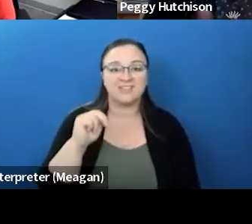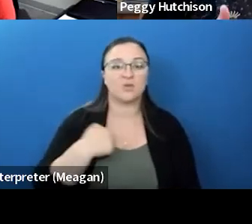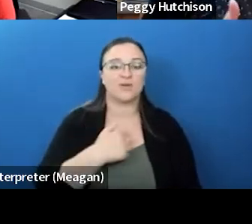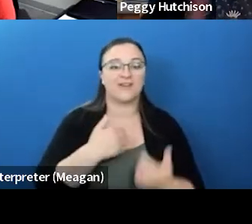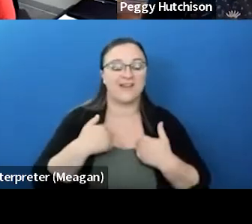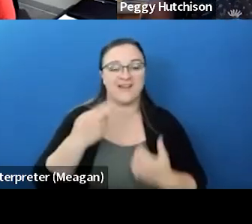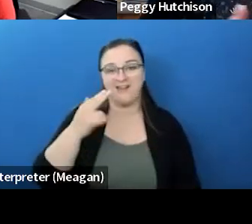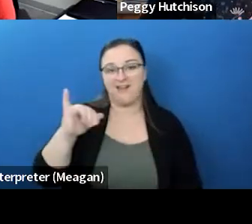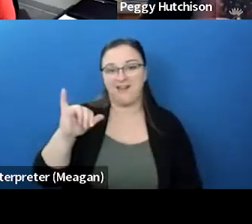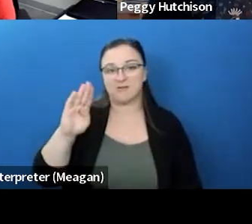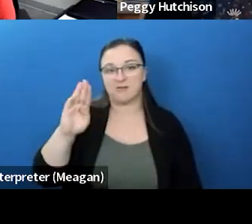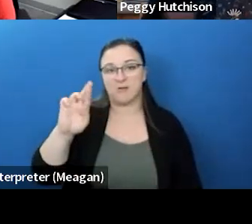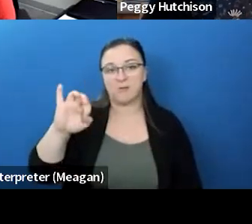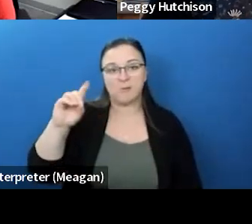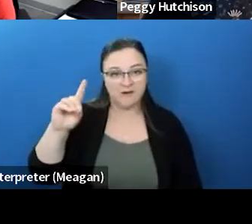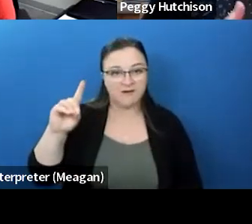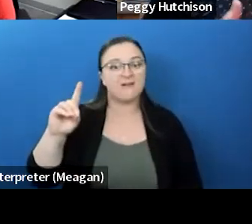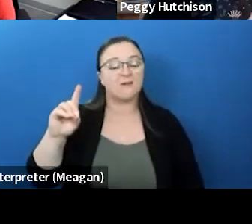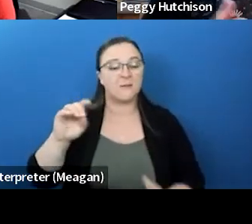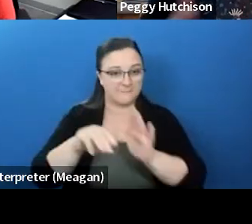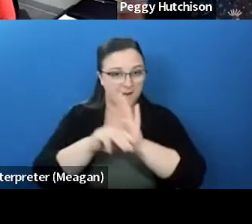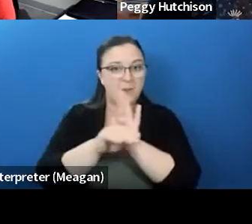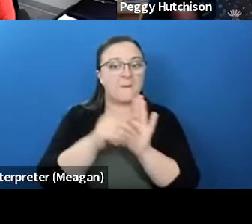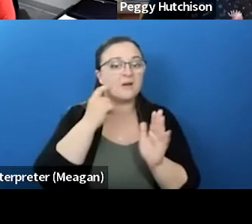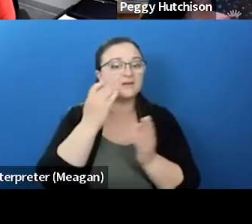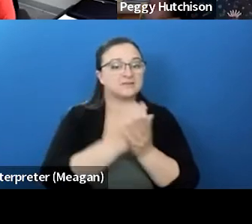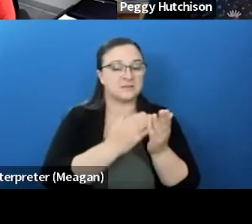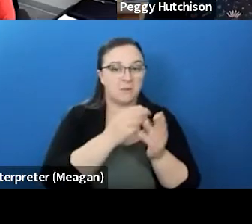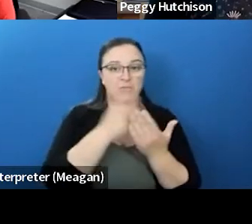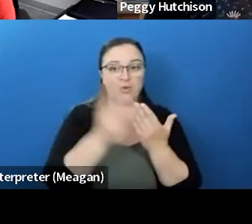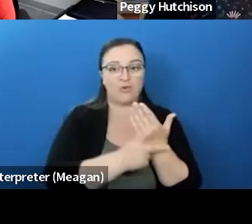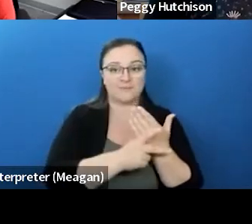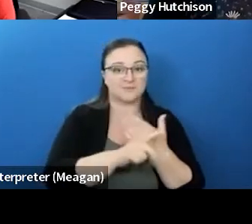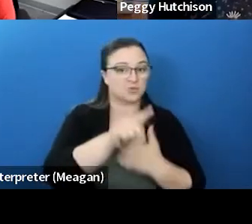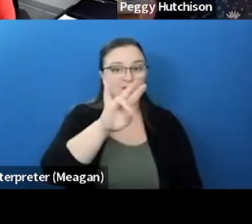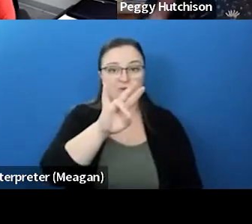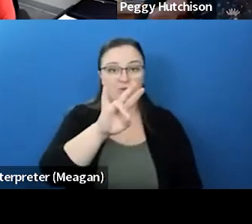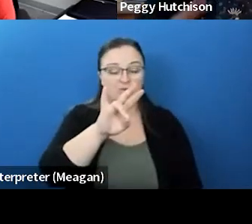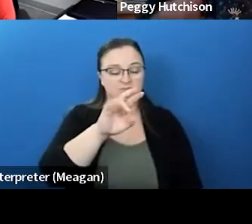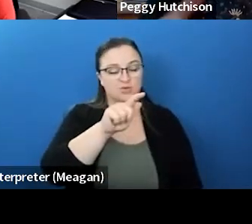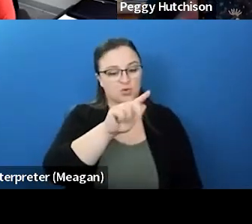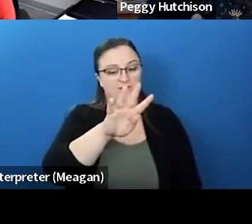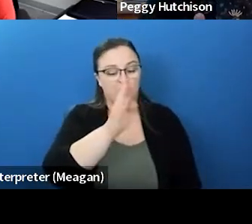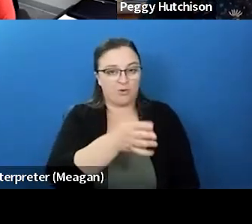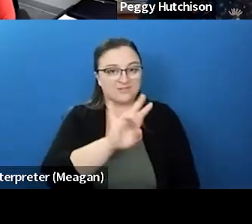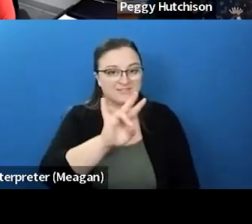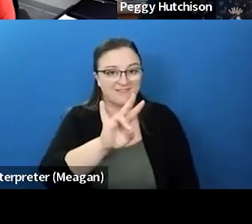because we have some programs that are 24 hours, seven days a week, so staff had to be on site.